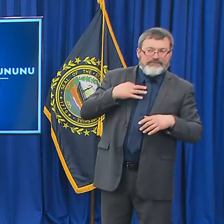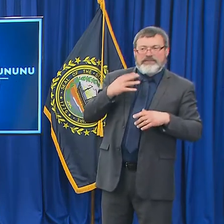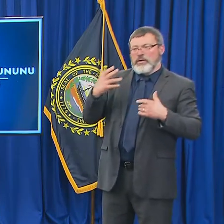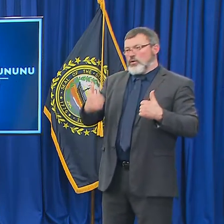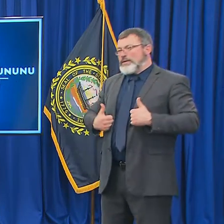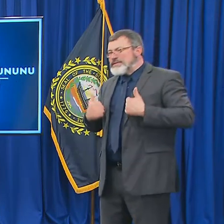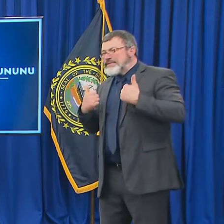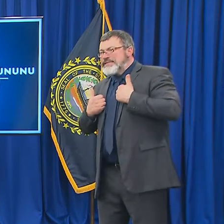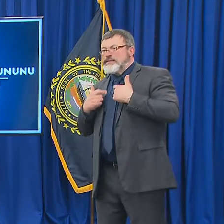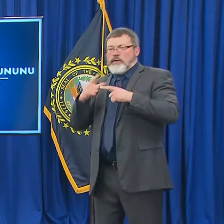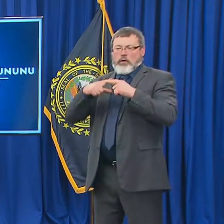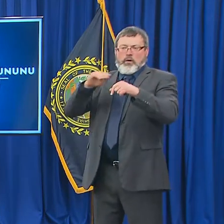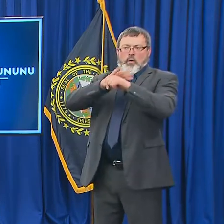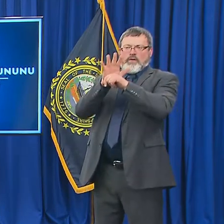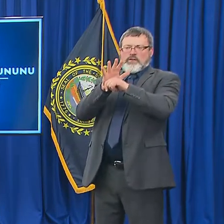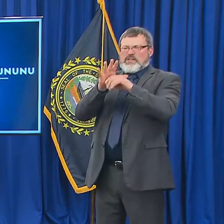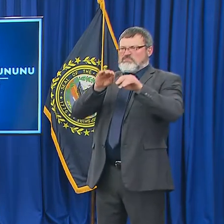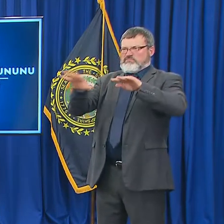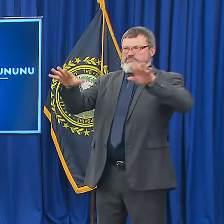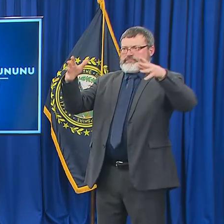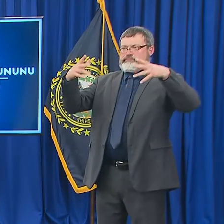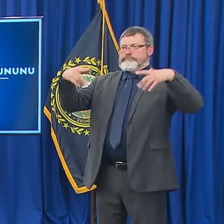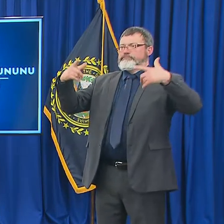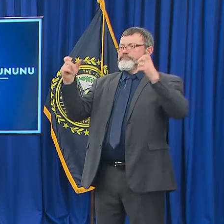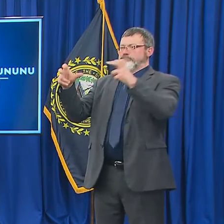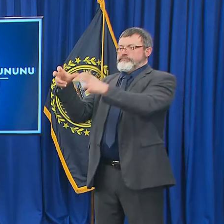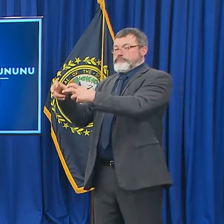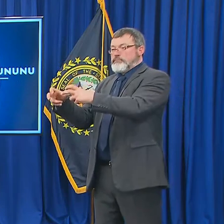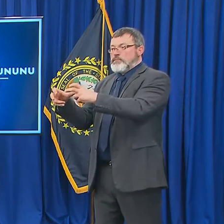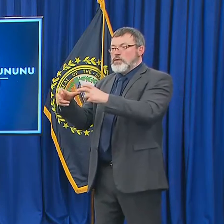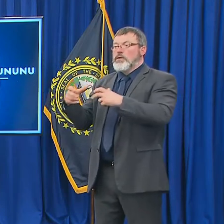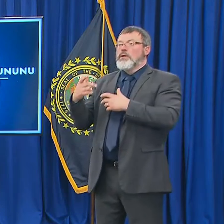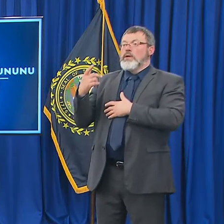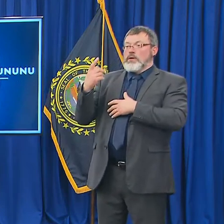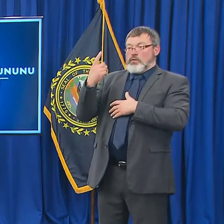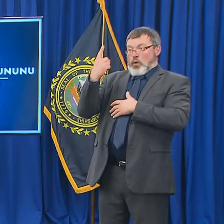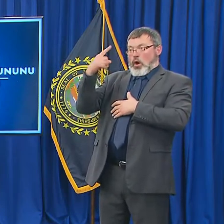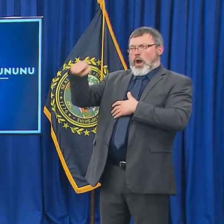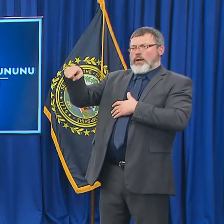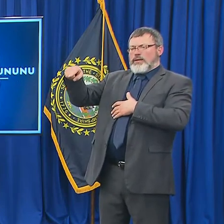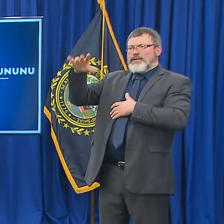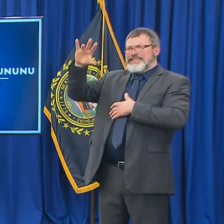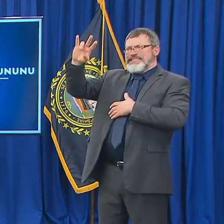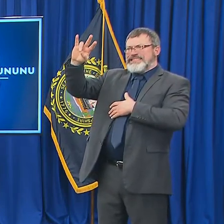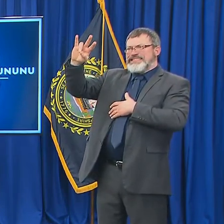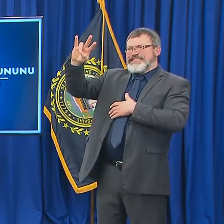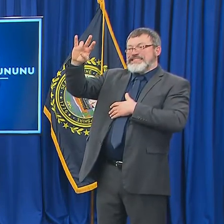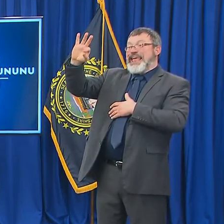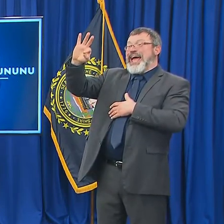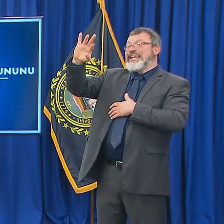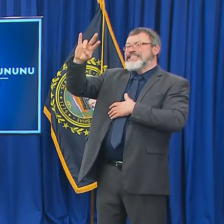and it can have devastating effects. The next question comes from Michael Graham at an anchor Journal.